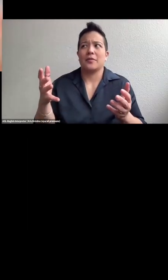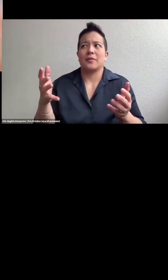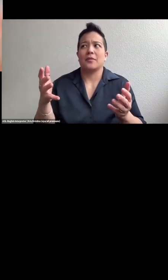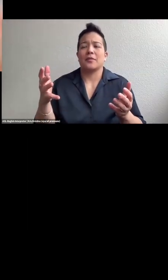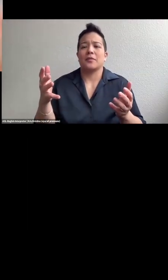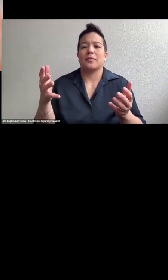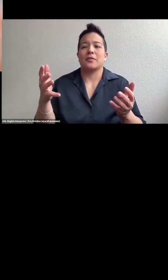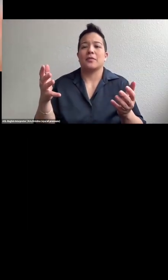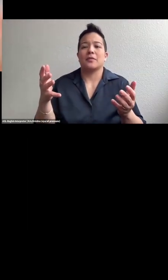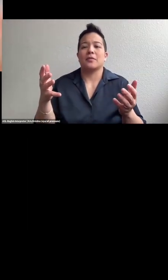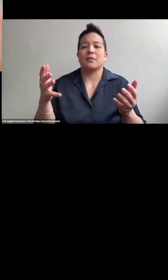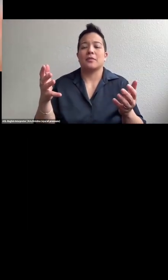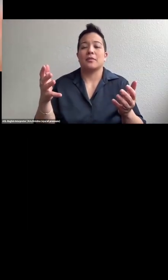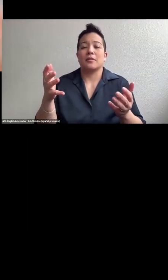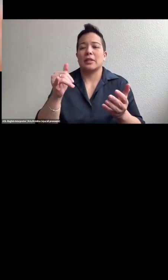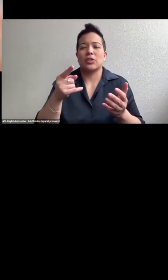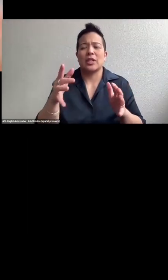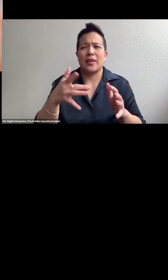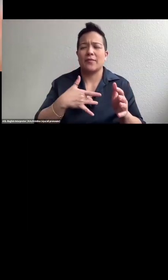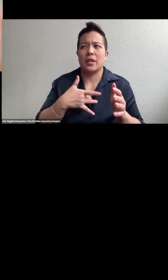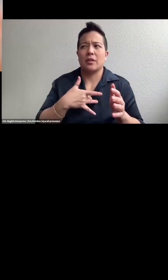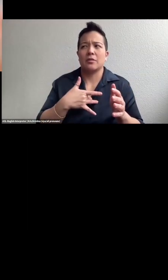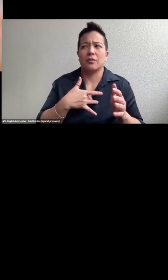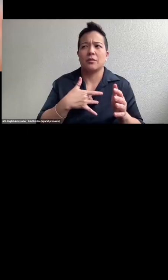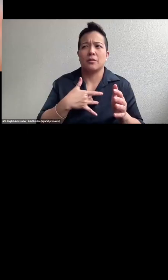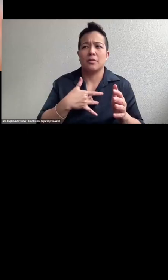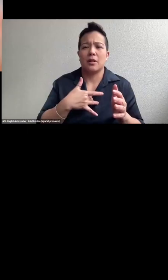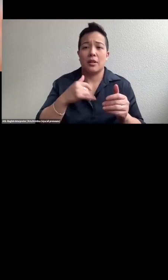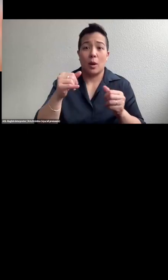that just kind of felt, that was a lot to deal